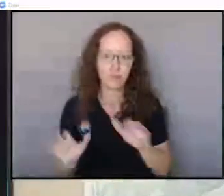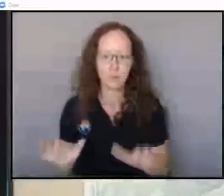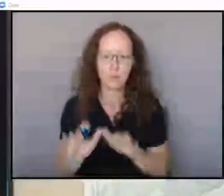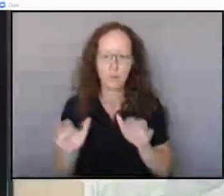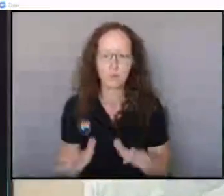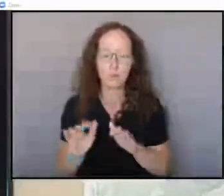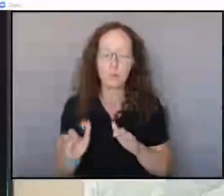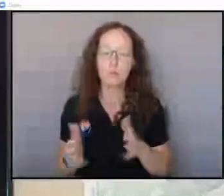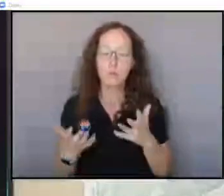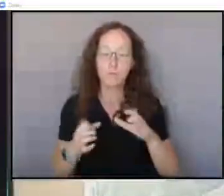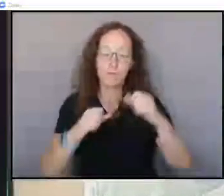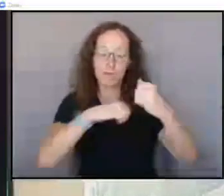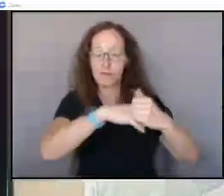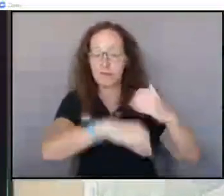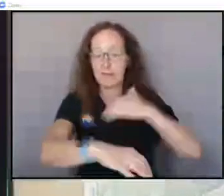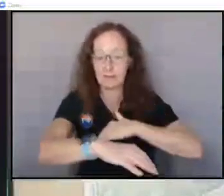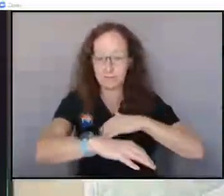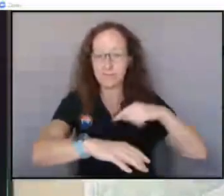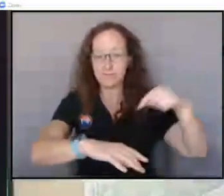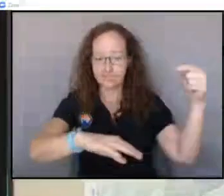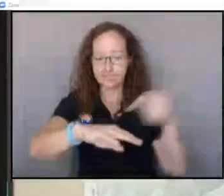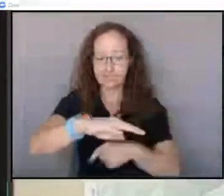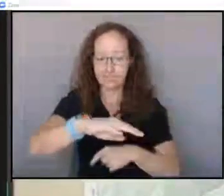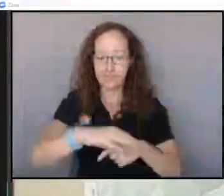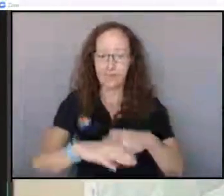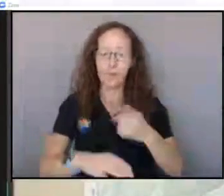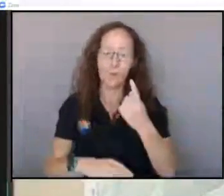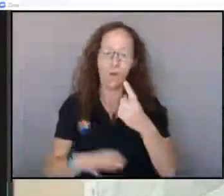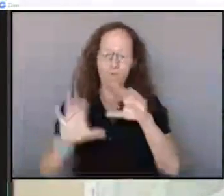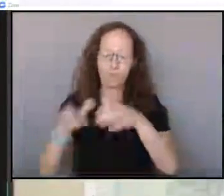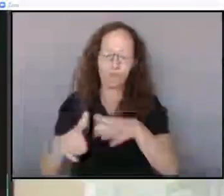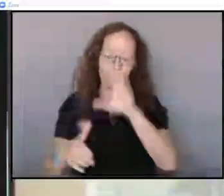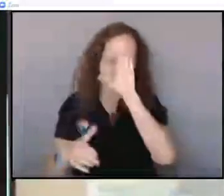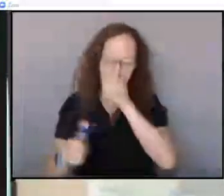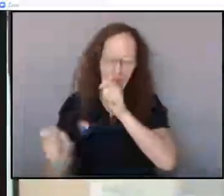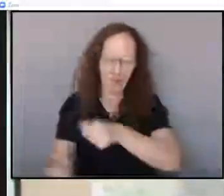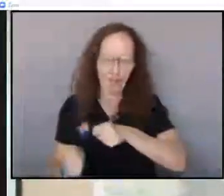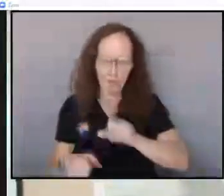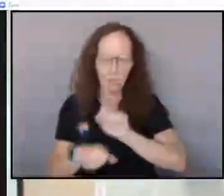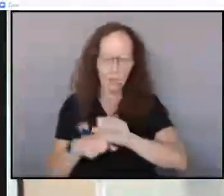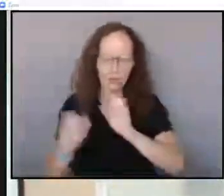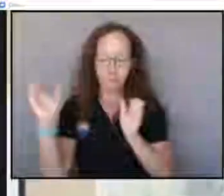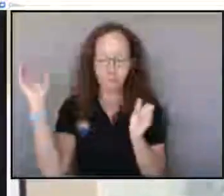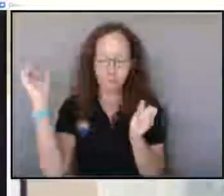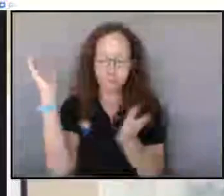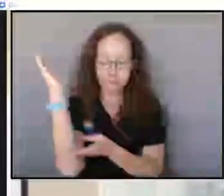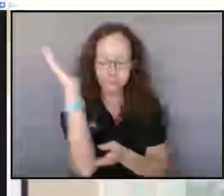WE AS HAVE DEVELOPED AN INITIAL ATTACK GROUP. YOU HEARD ALEX MENTION ABOUT THE POTENTIAL FOR